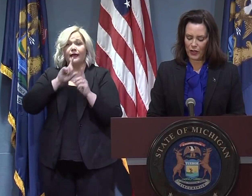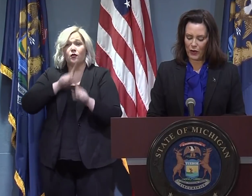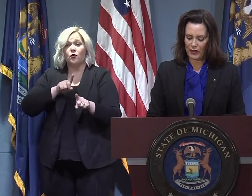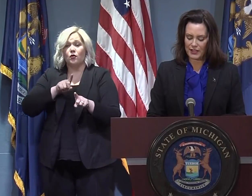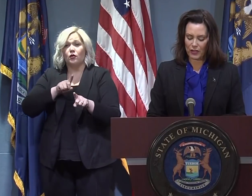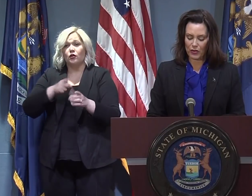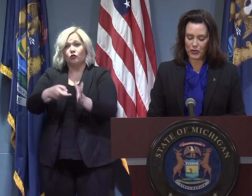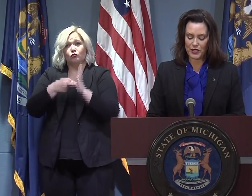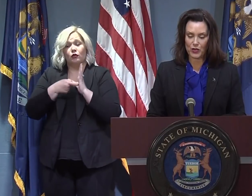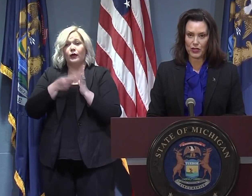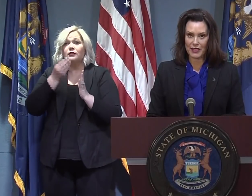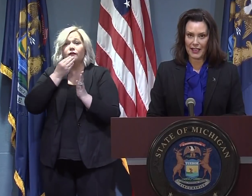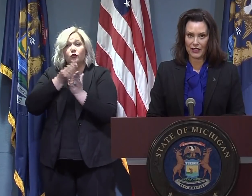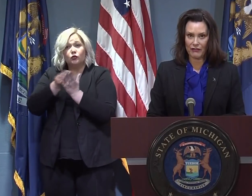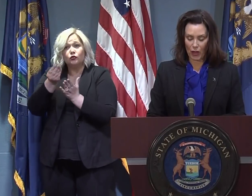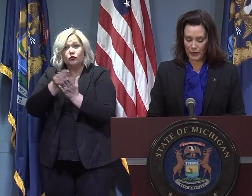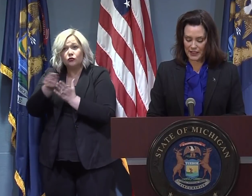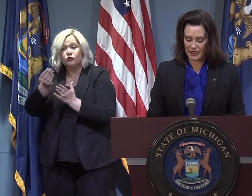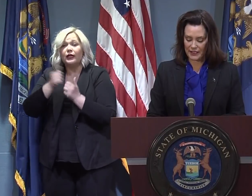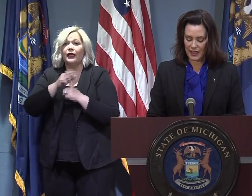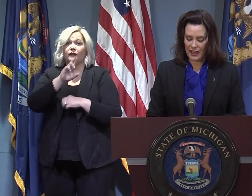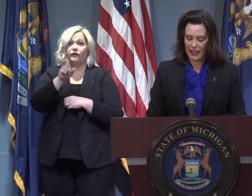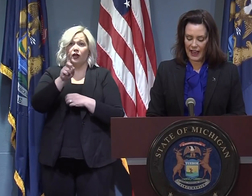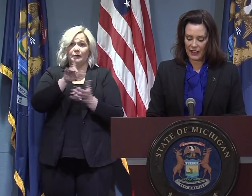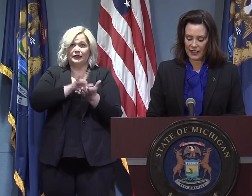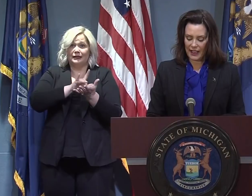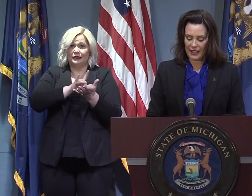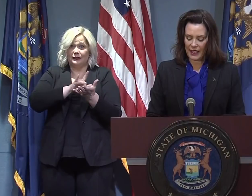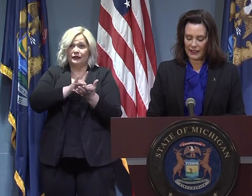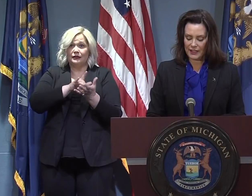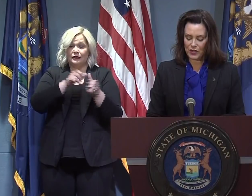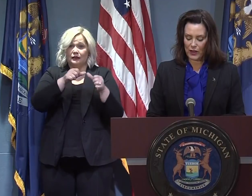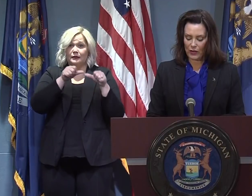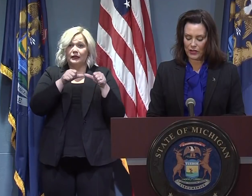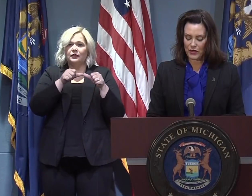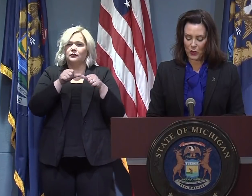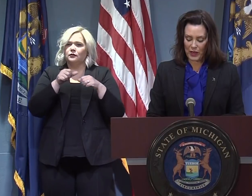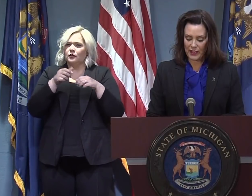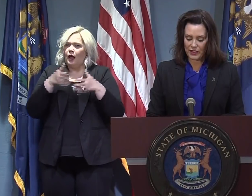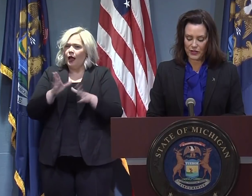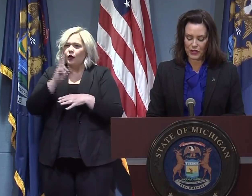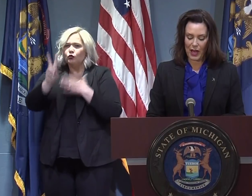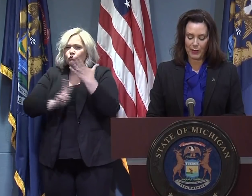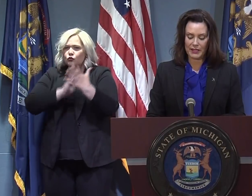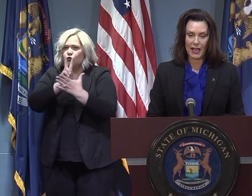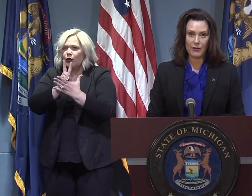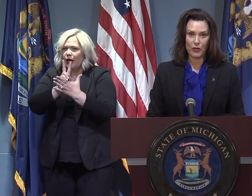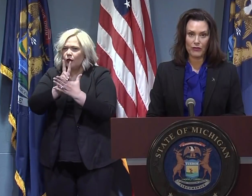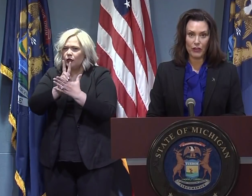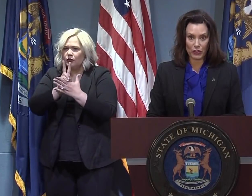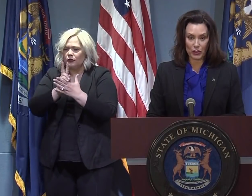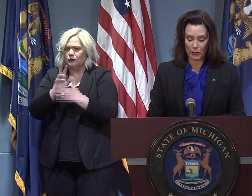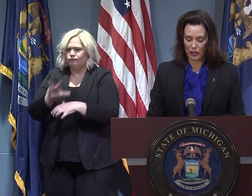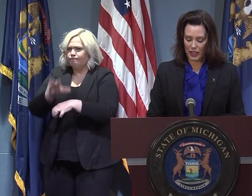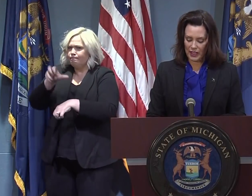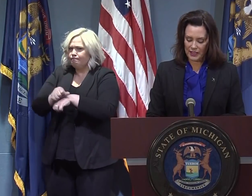FOOD SERVE INDUSTRIES; MONG OTHER THINGS THIS ORDER REQUIRES GROCERY STORES AND PHARMACIES